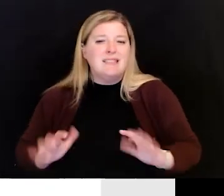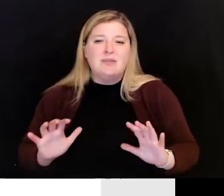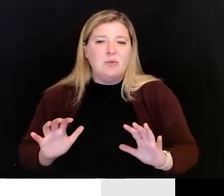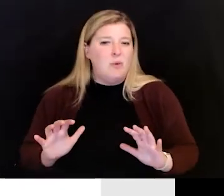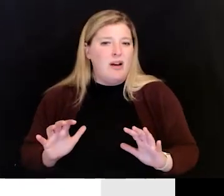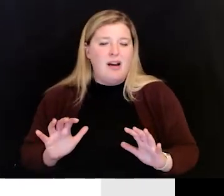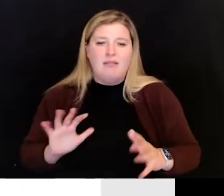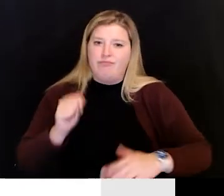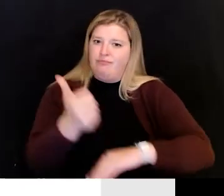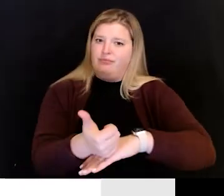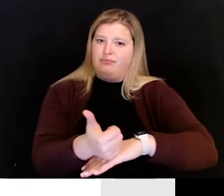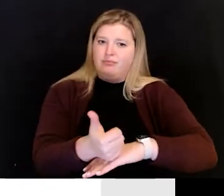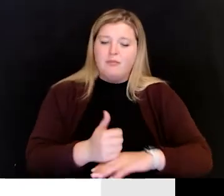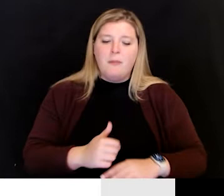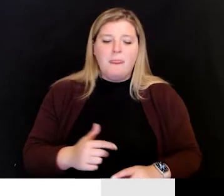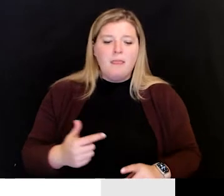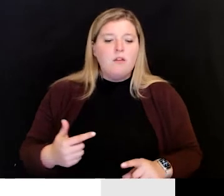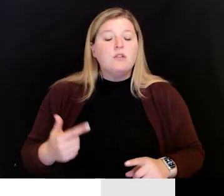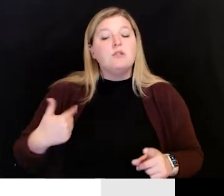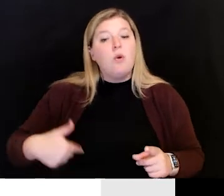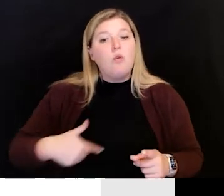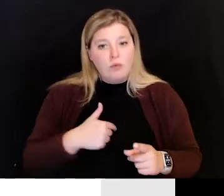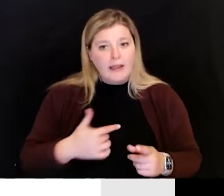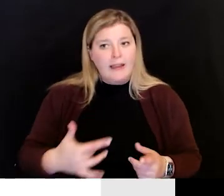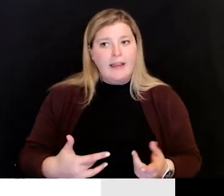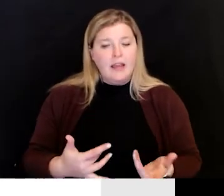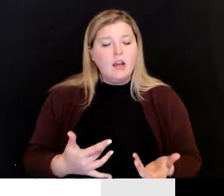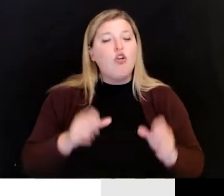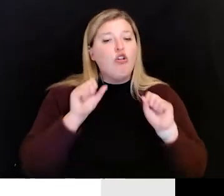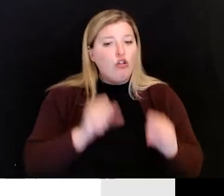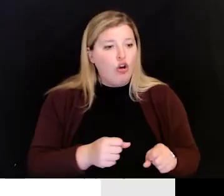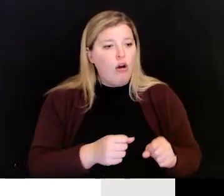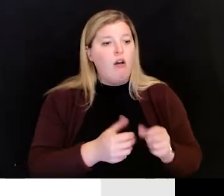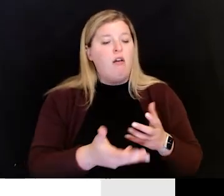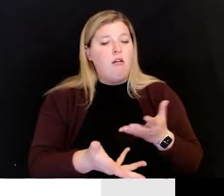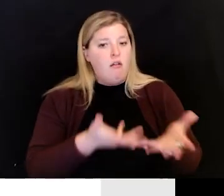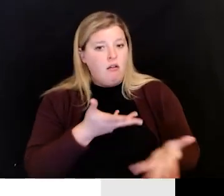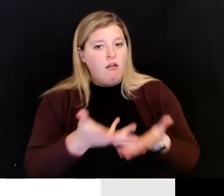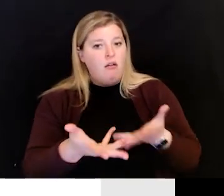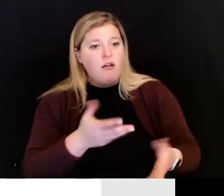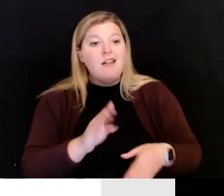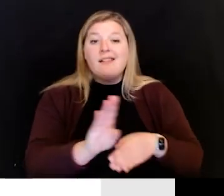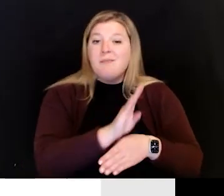So we were able to have those conversations. And our business partners did make some decisions